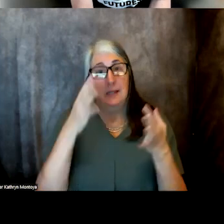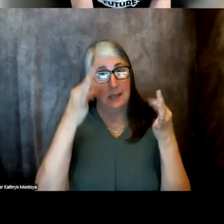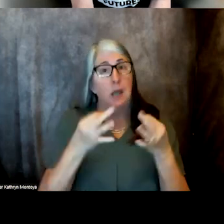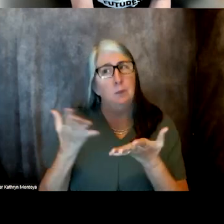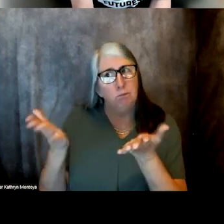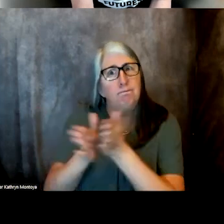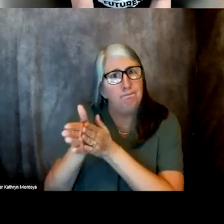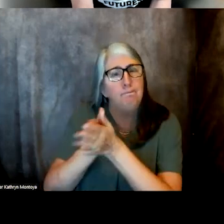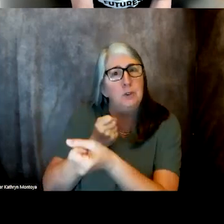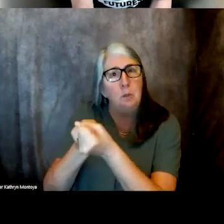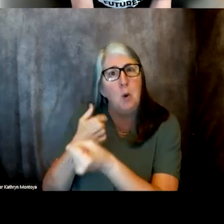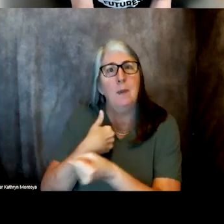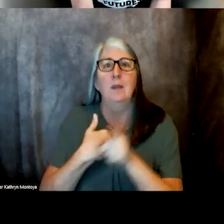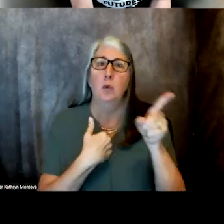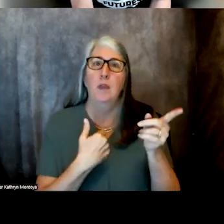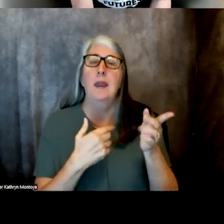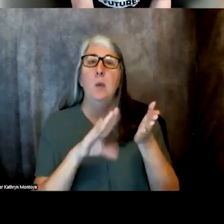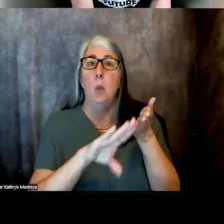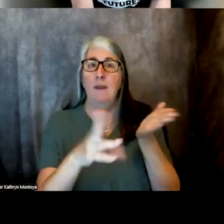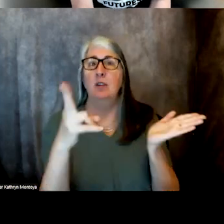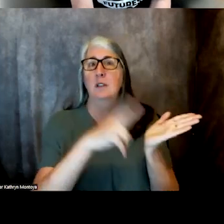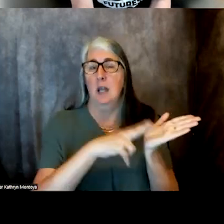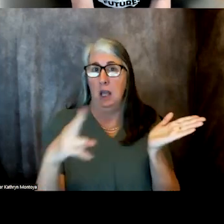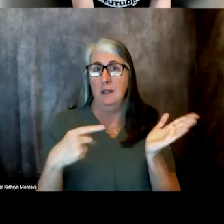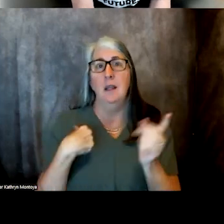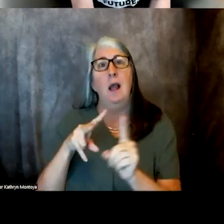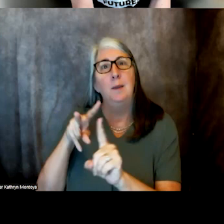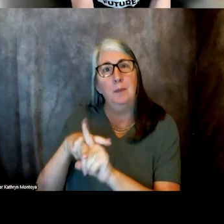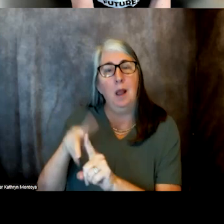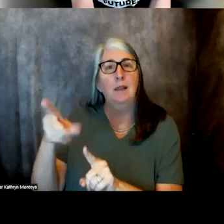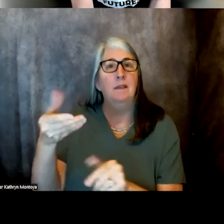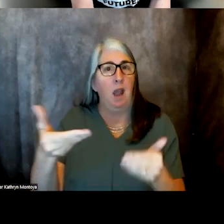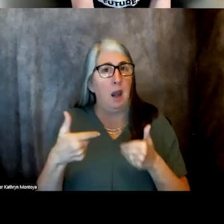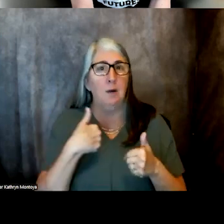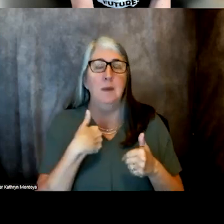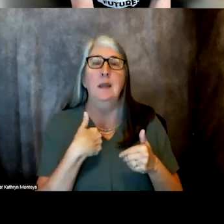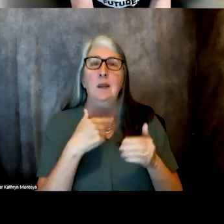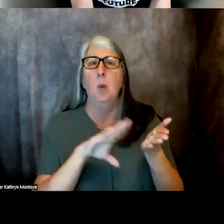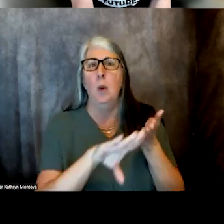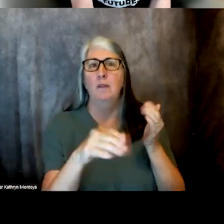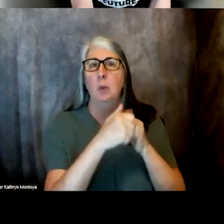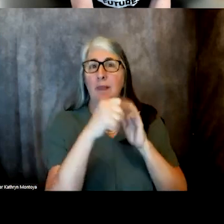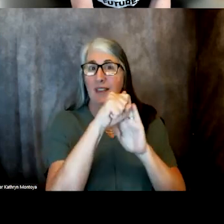SIGNED A WAIVER THAT THEY FILLED OUT WITH THE STATE SO THAT I